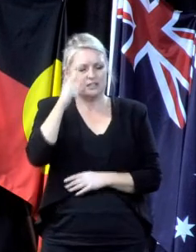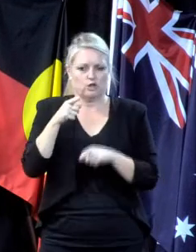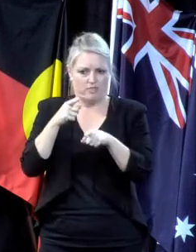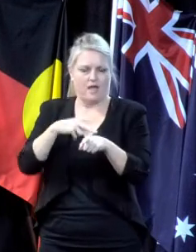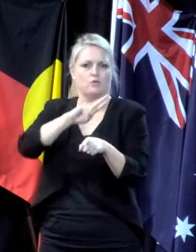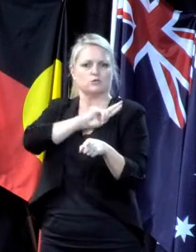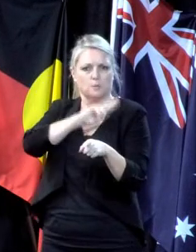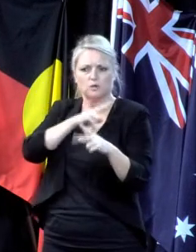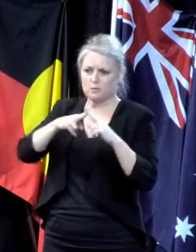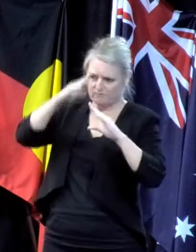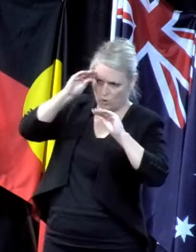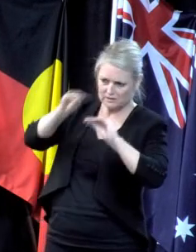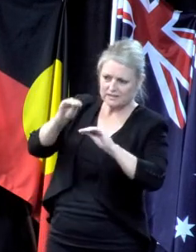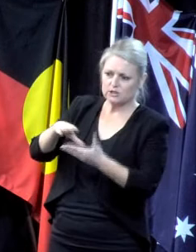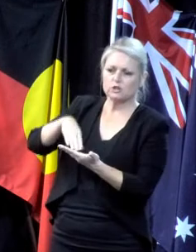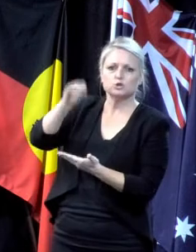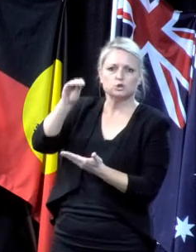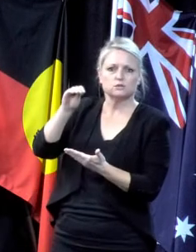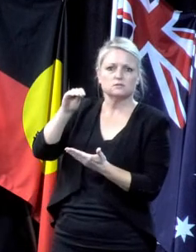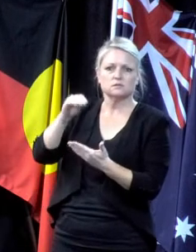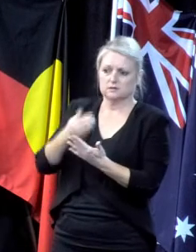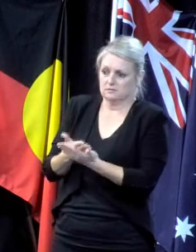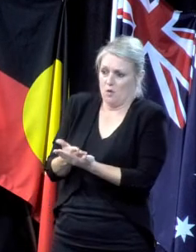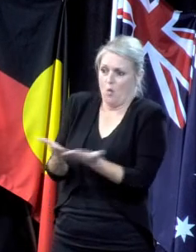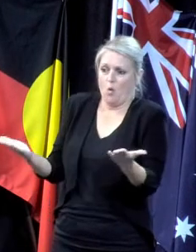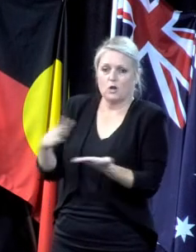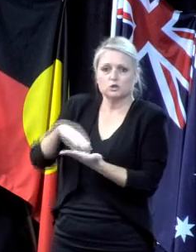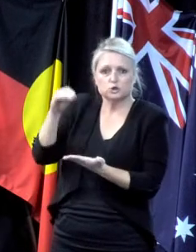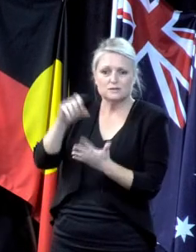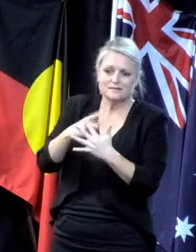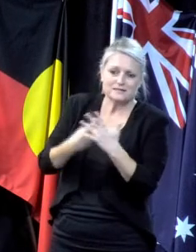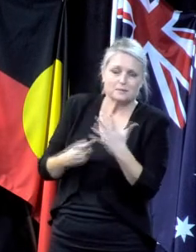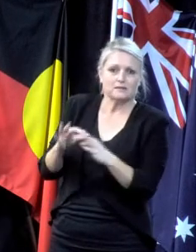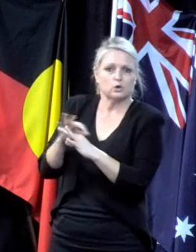disability. Sometimes, we have a blurred line between the communication between